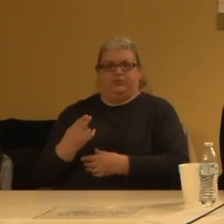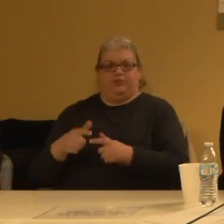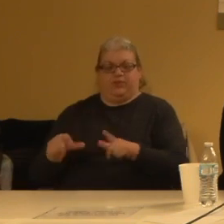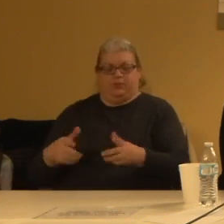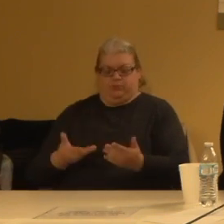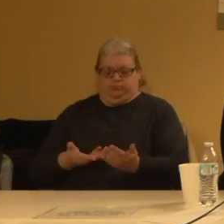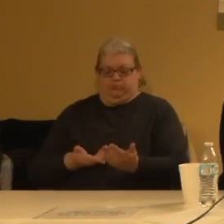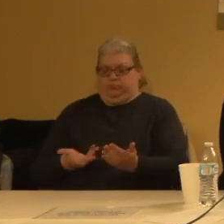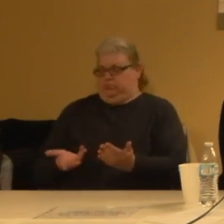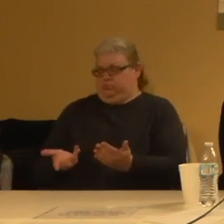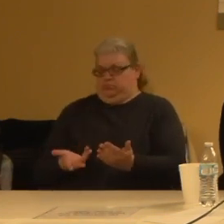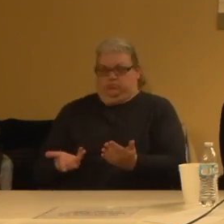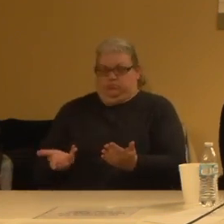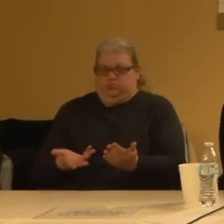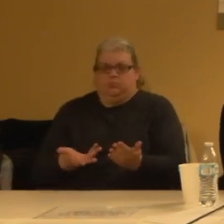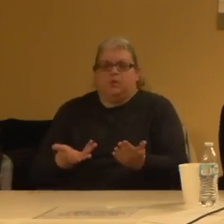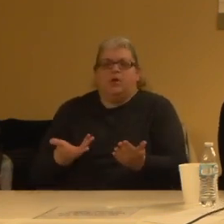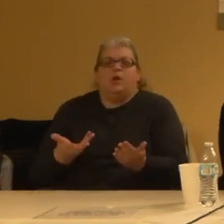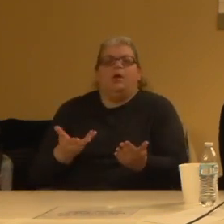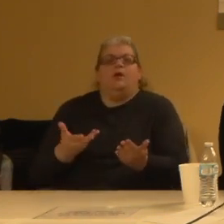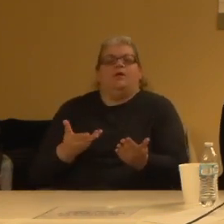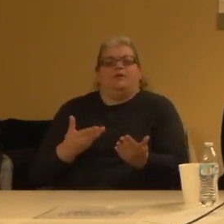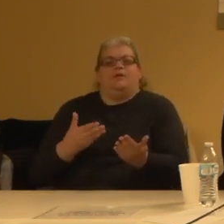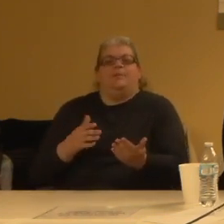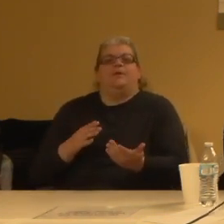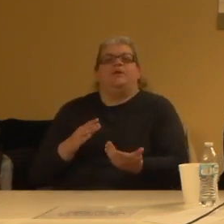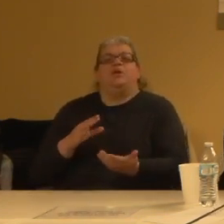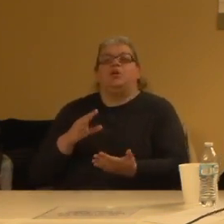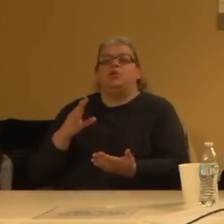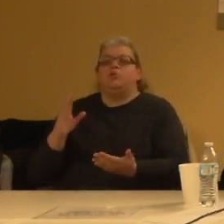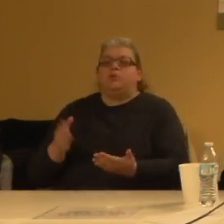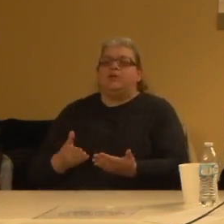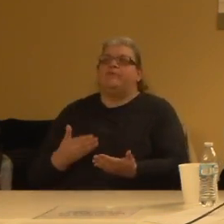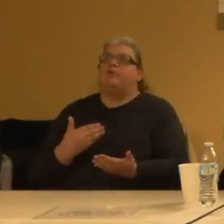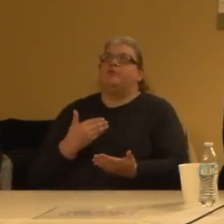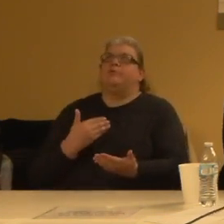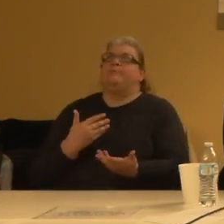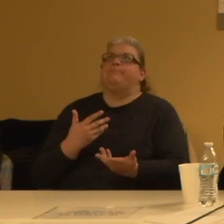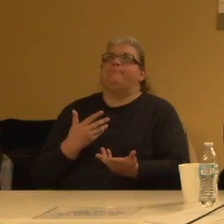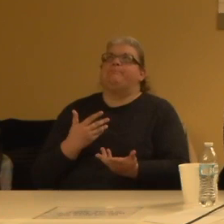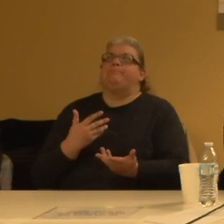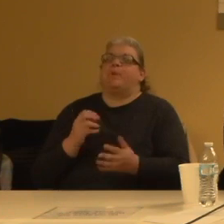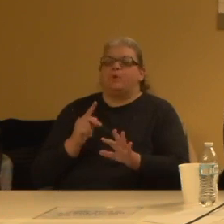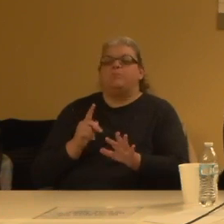But you know, that will always, you know, you're never gonna have a pure, you can have a pure relationship,